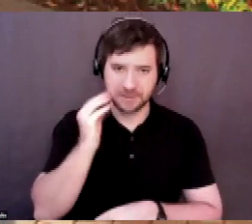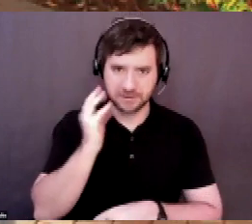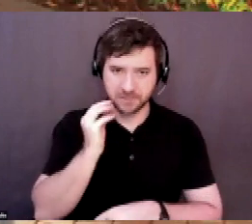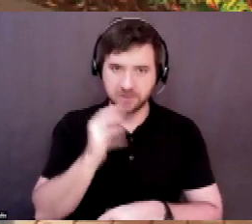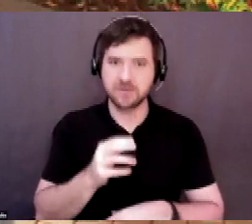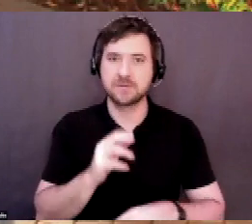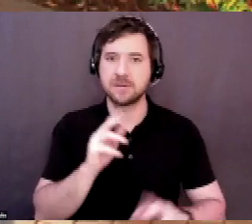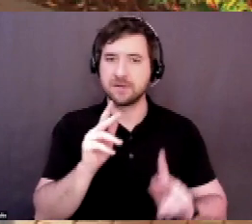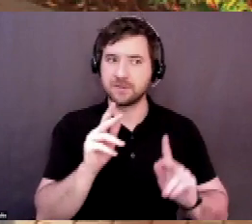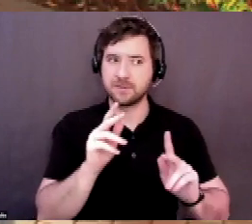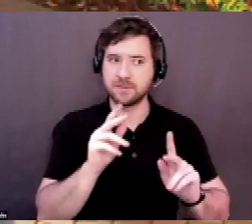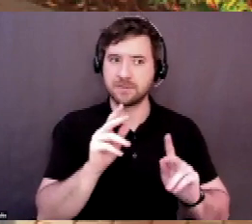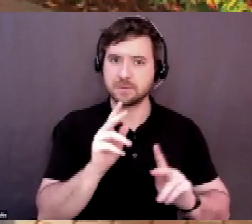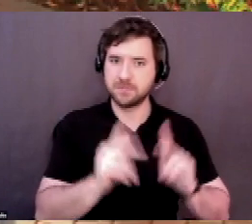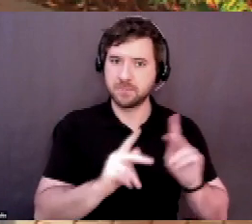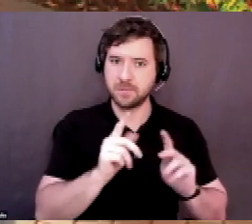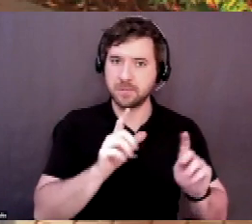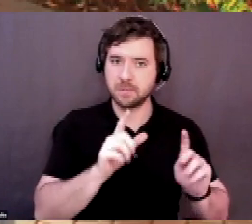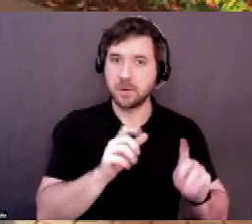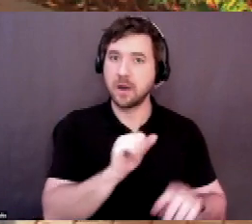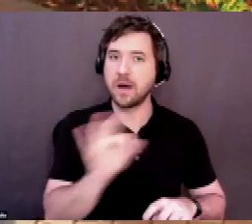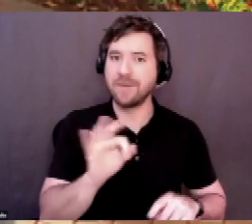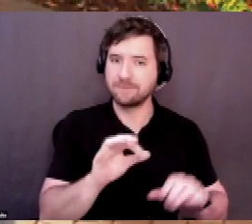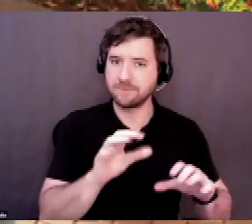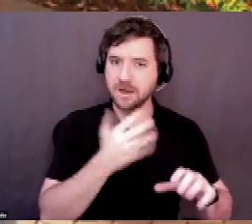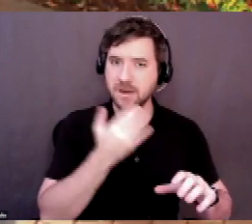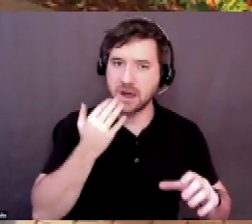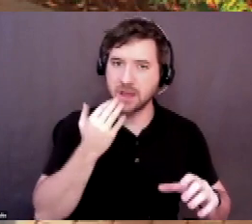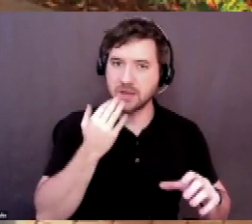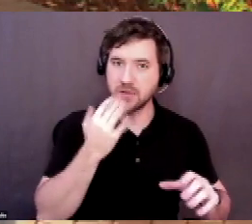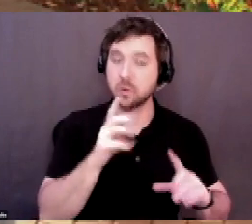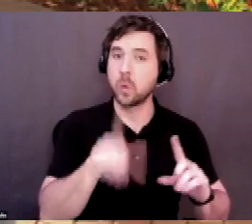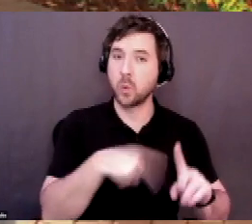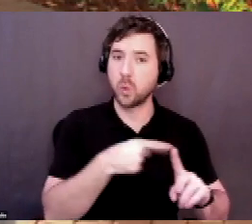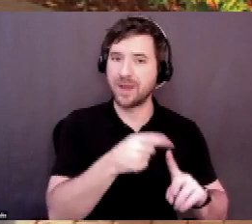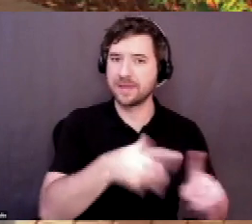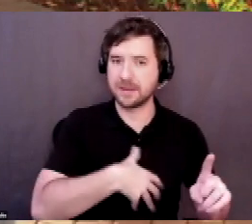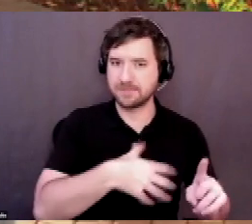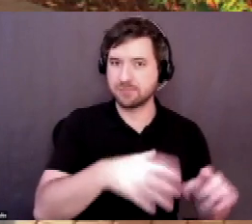color are not platformed the way they should be